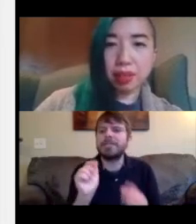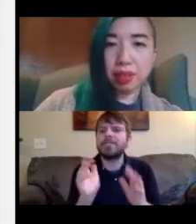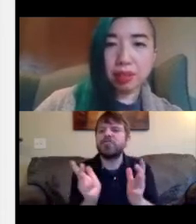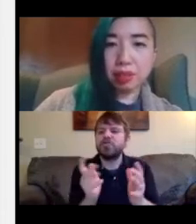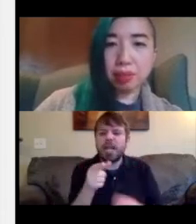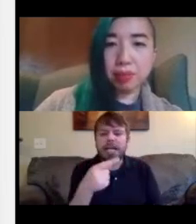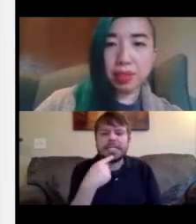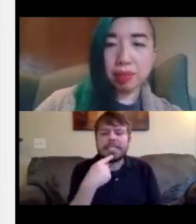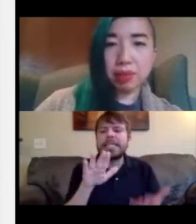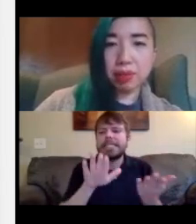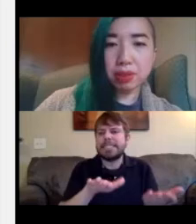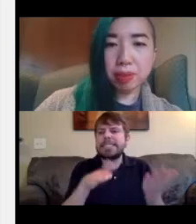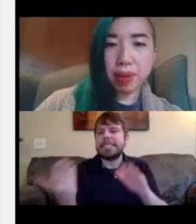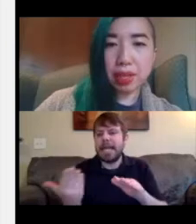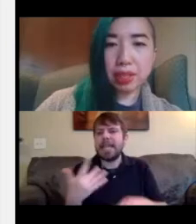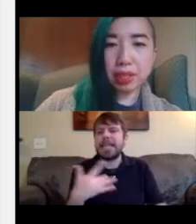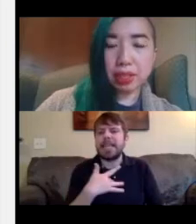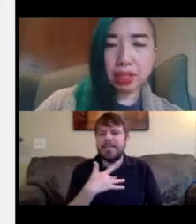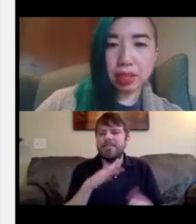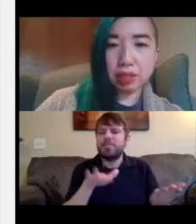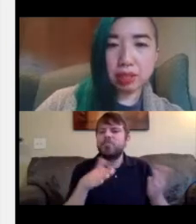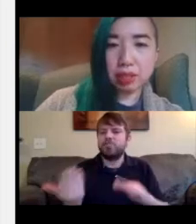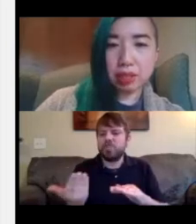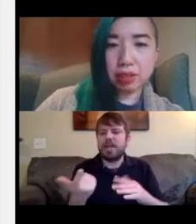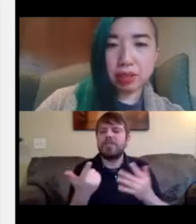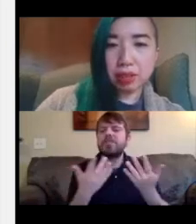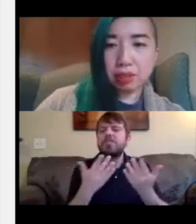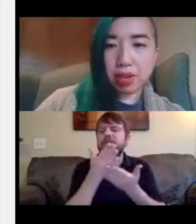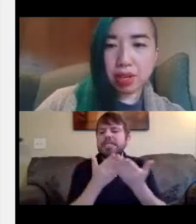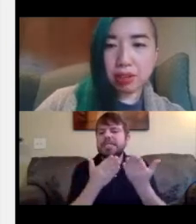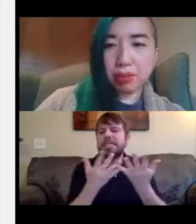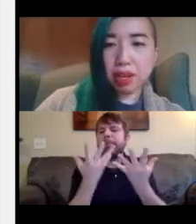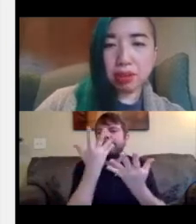So there some allusion to some passing here, right? What else?